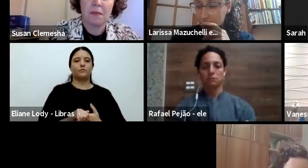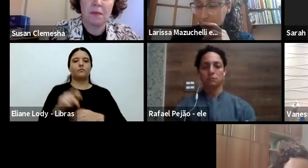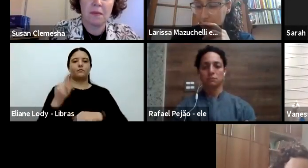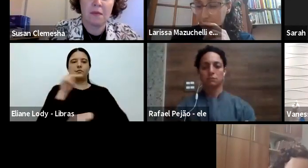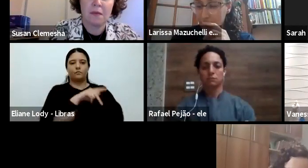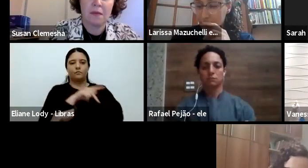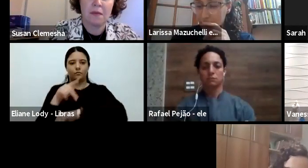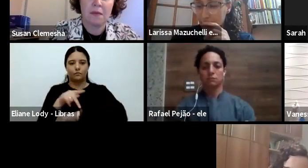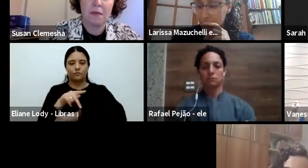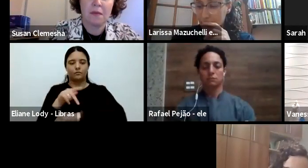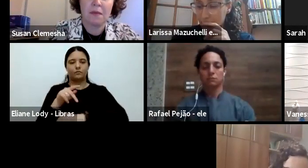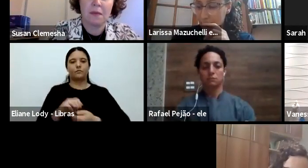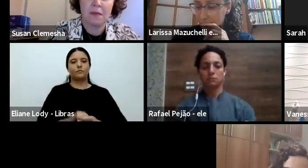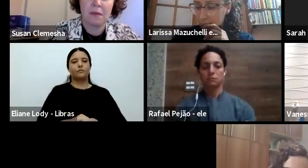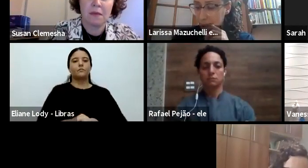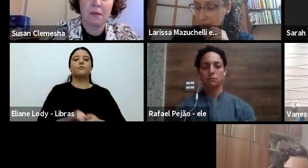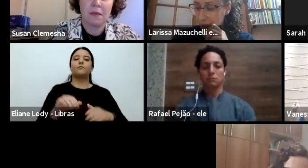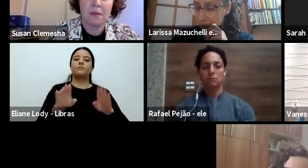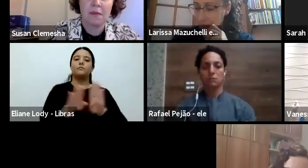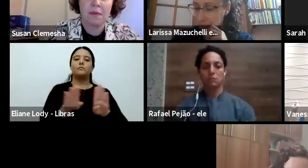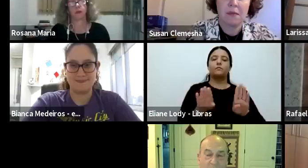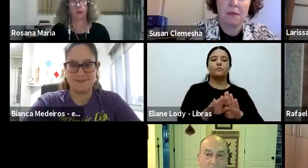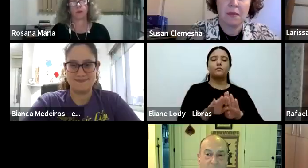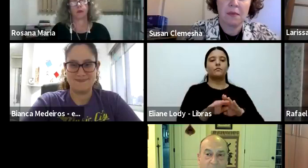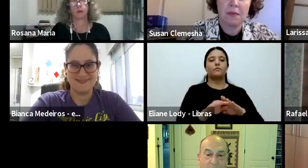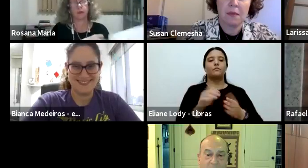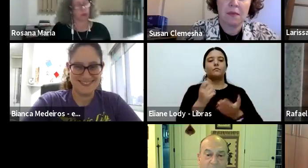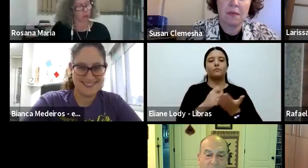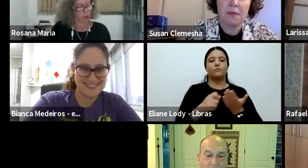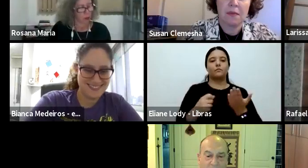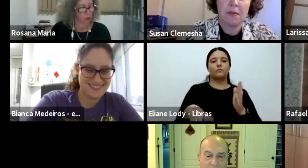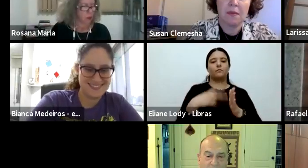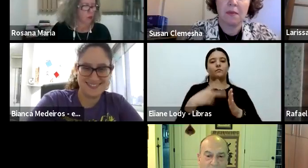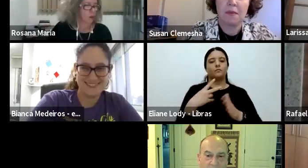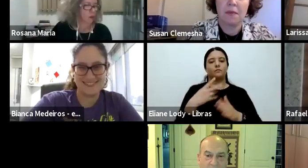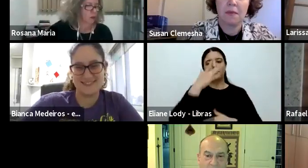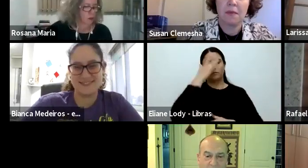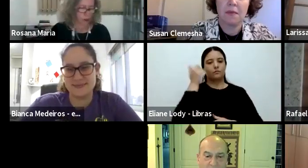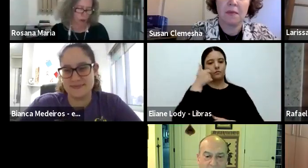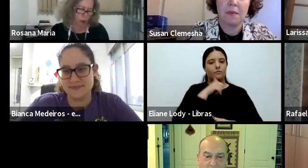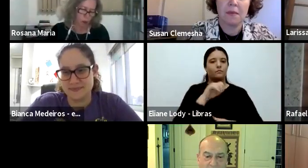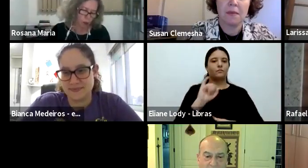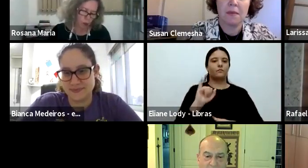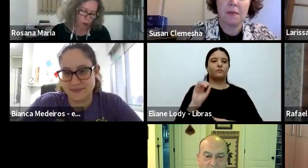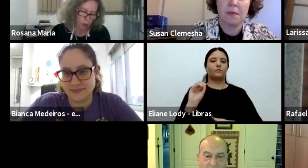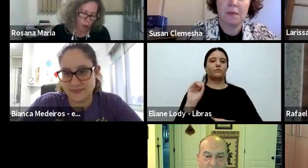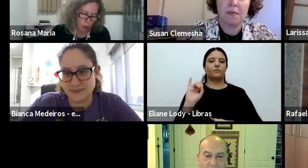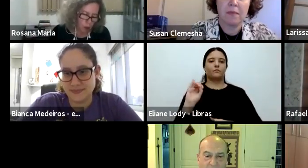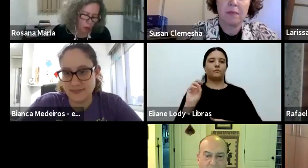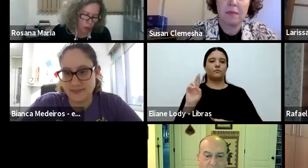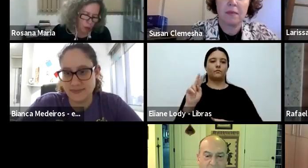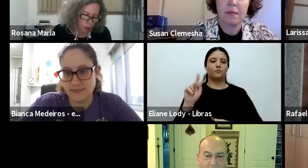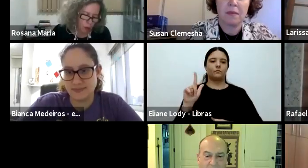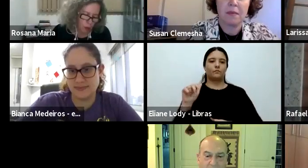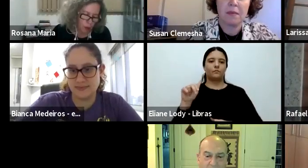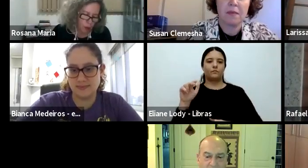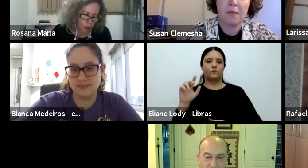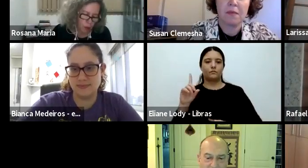and concept development. And then another one color And then another one called Wi Fi then another one called the dead, we feel not like it all. and but and Patricia houses and Patricia houses, developing